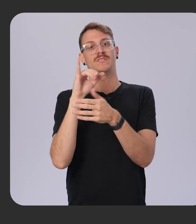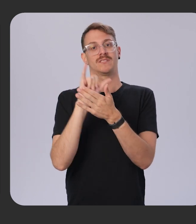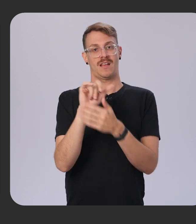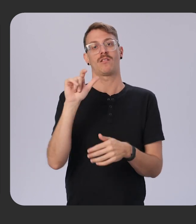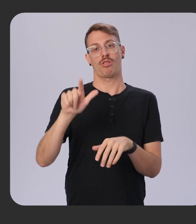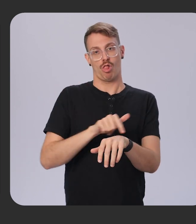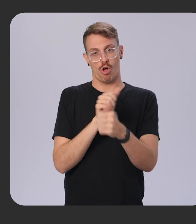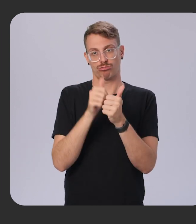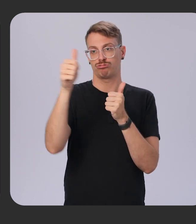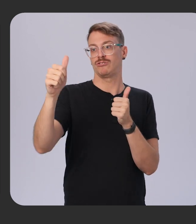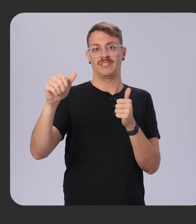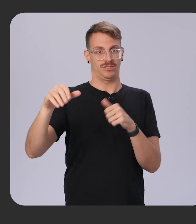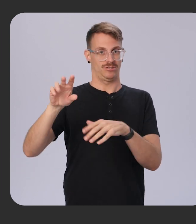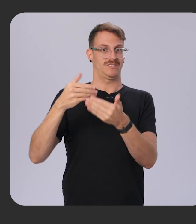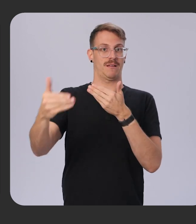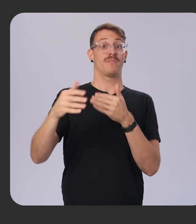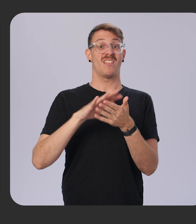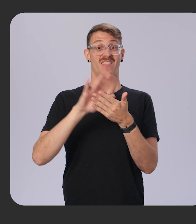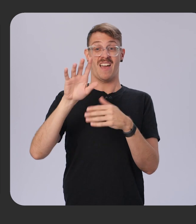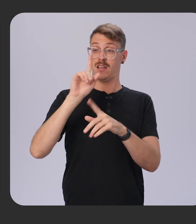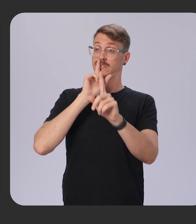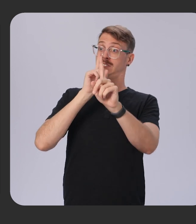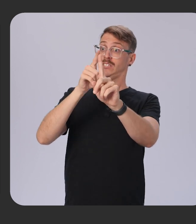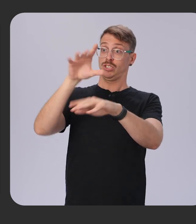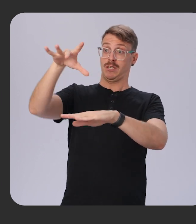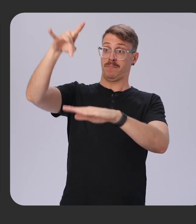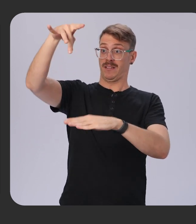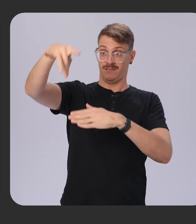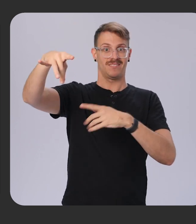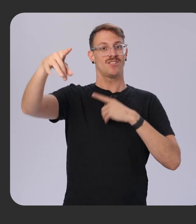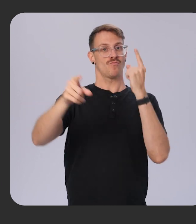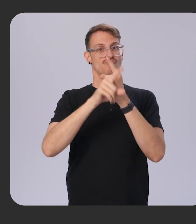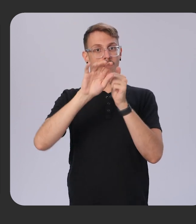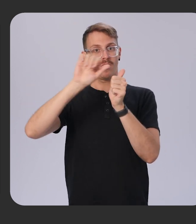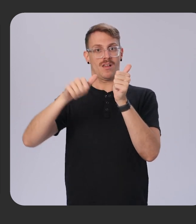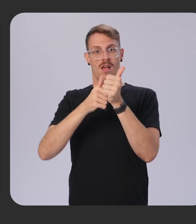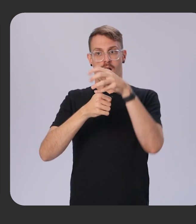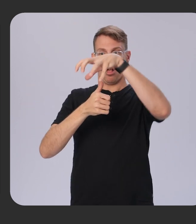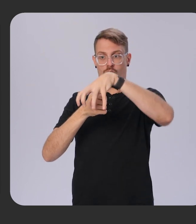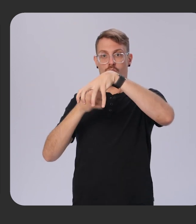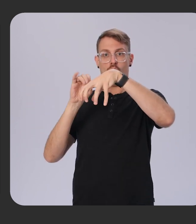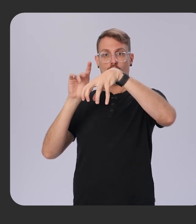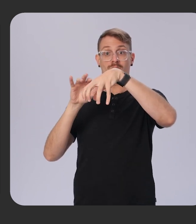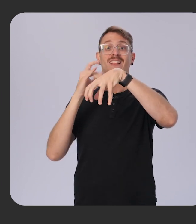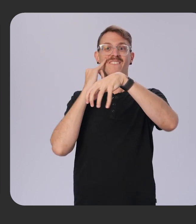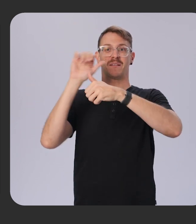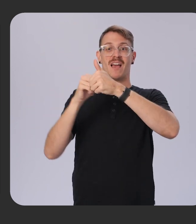The destination pin is properly occluded when it is behind the world and gets revealed, just like a real object,